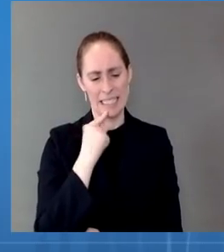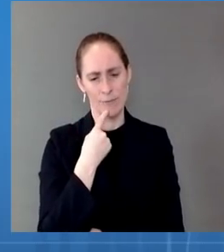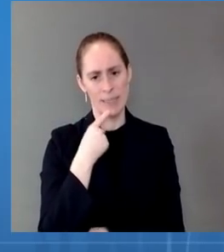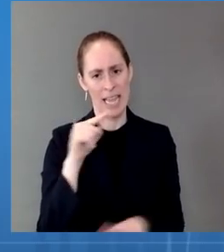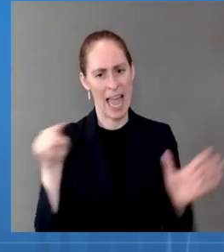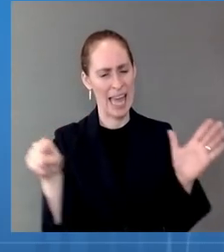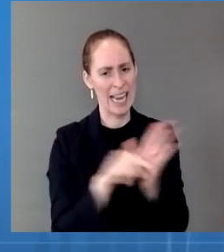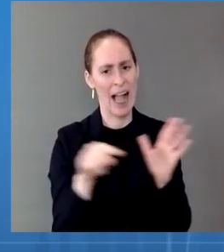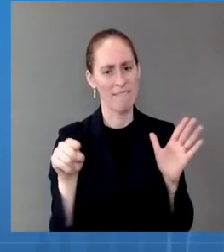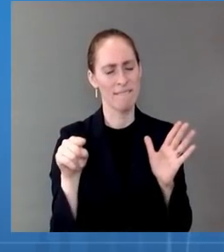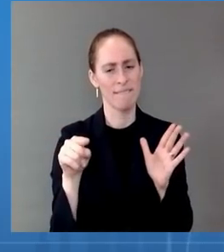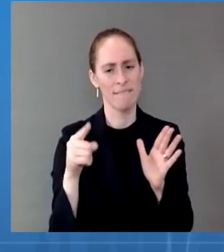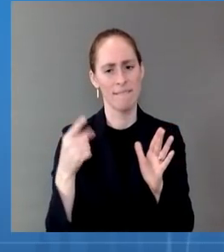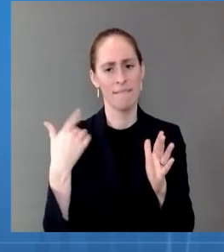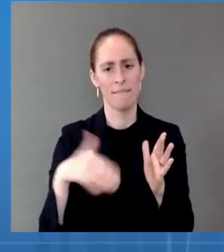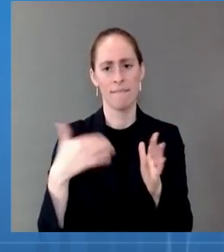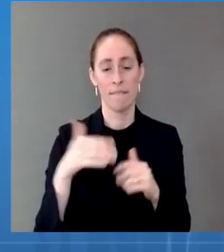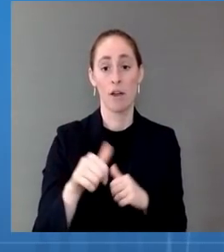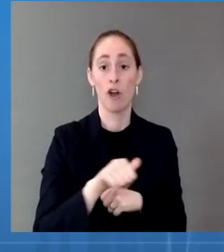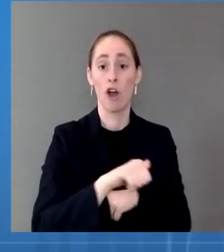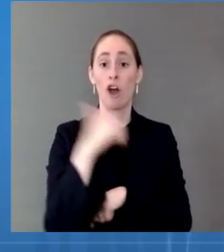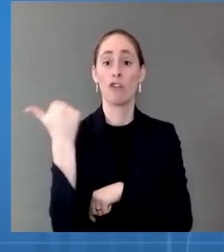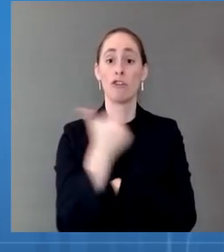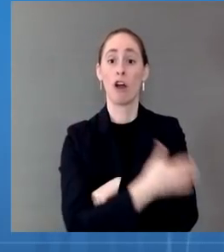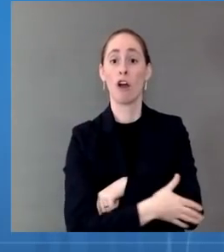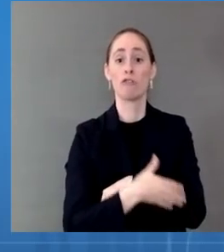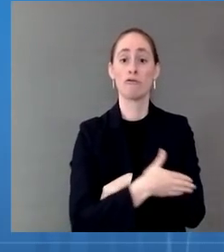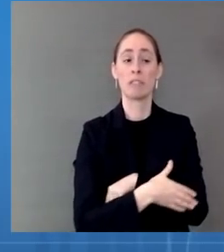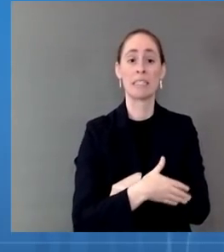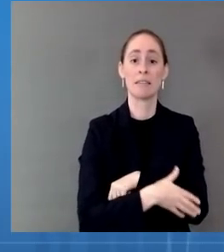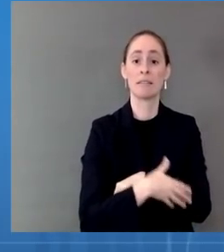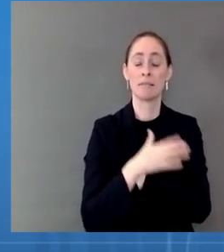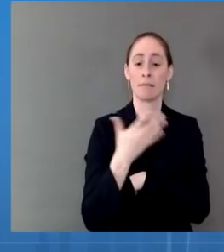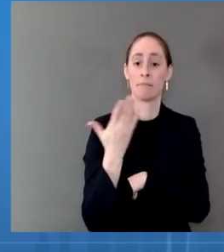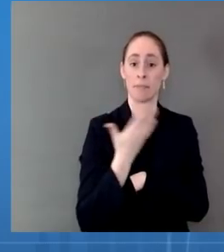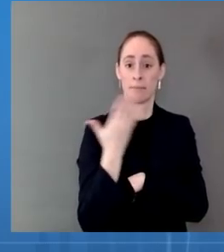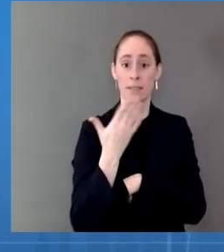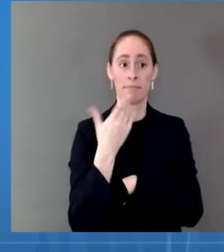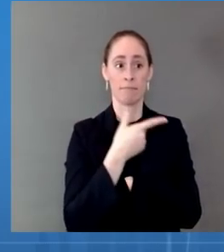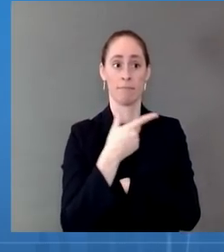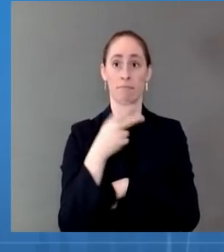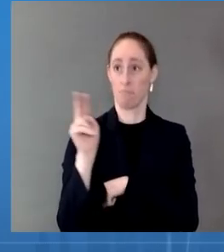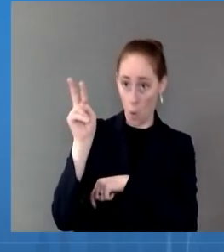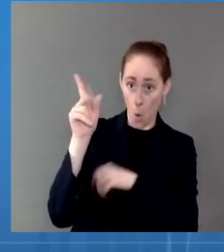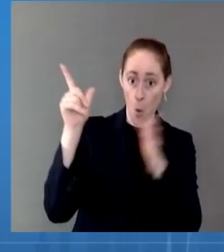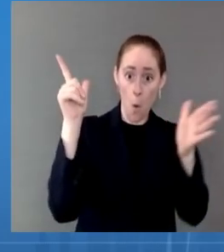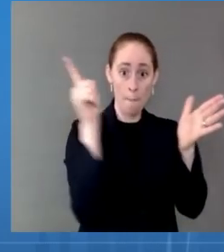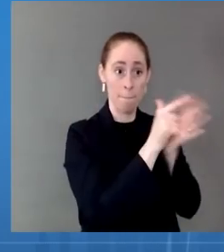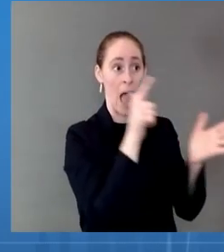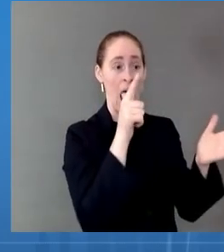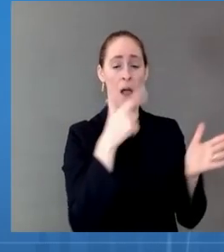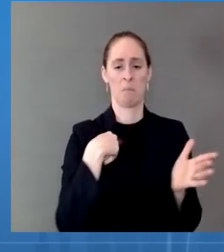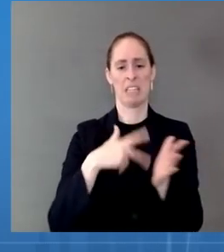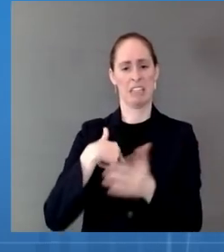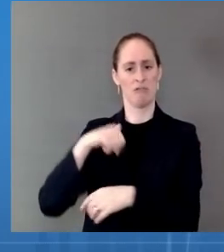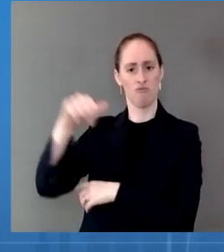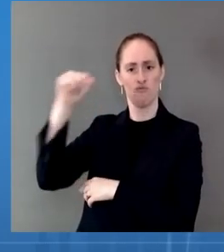South Africa has great sequencing and data that many epidemiologists have said we benefited from by them